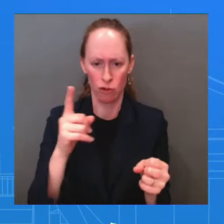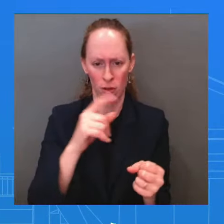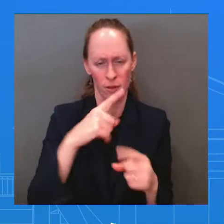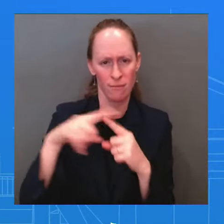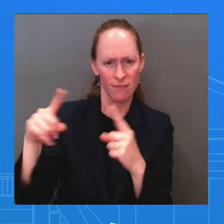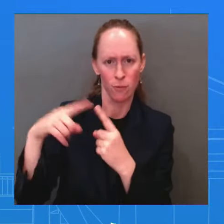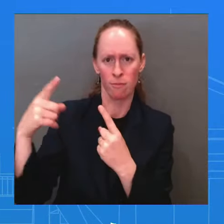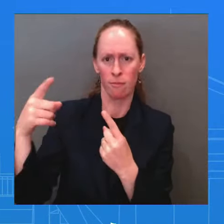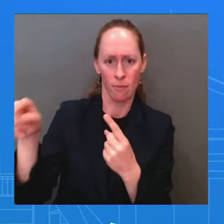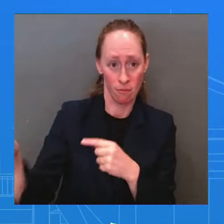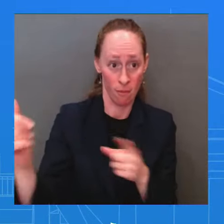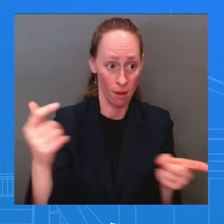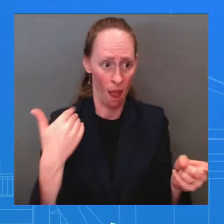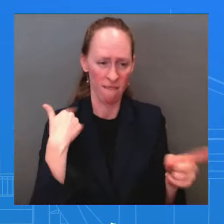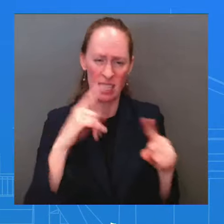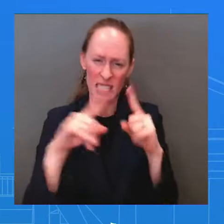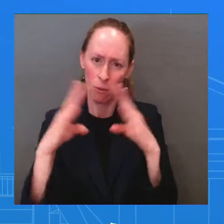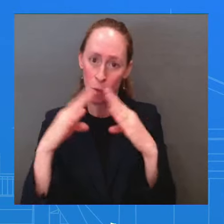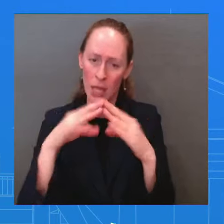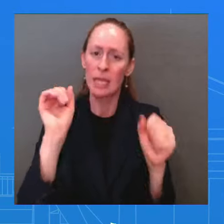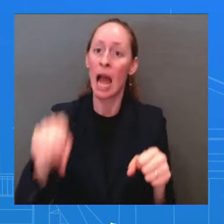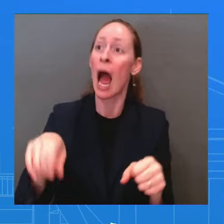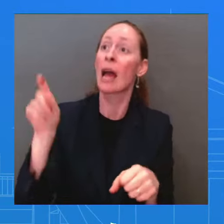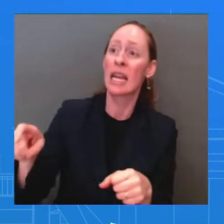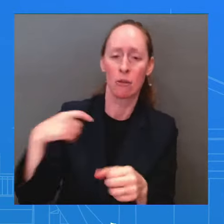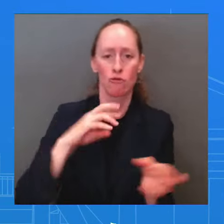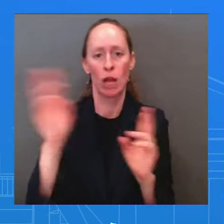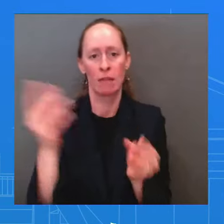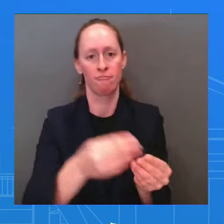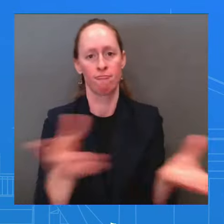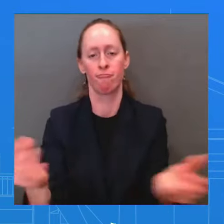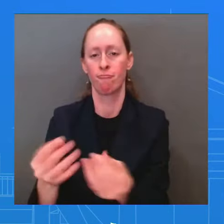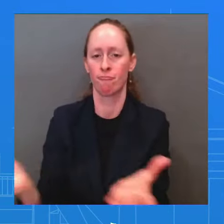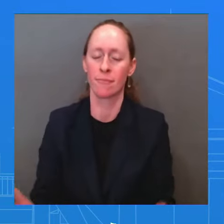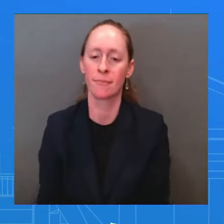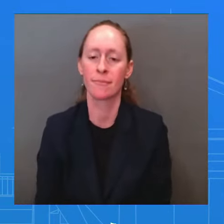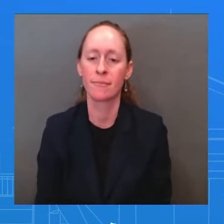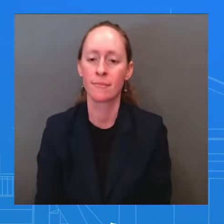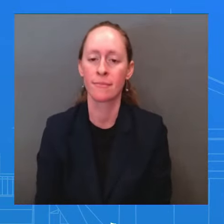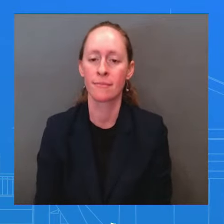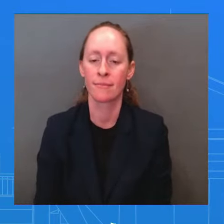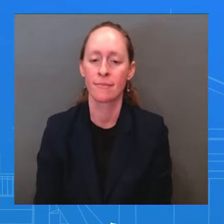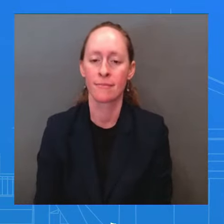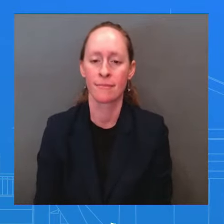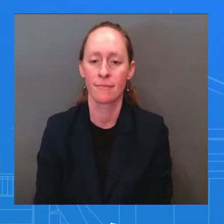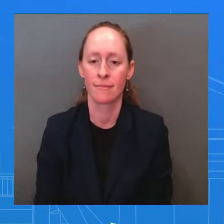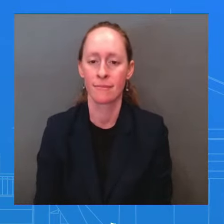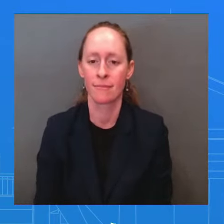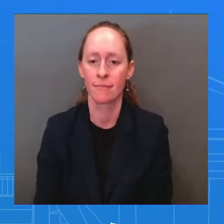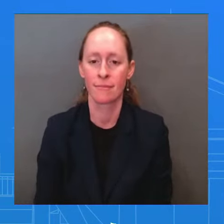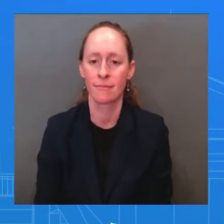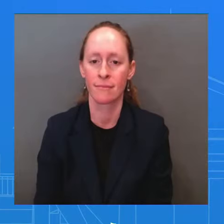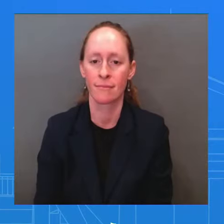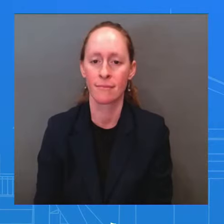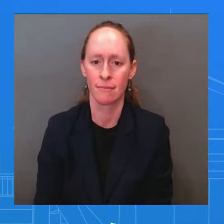The Press: Thanks, Karine. You've seen all the public polling, people concerned about age. How does the President plan to convince the American people